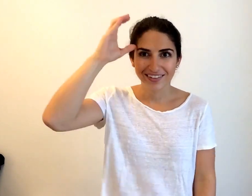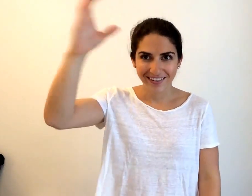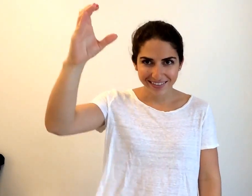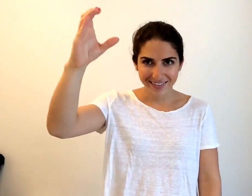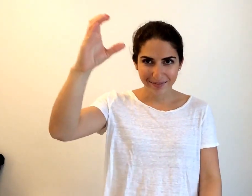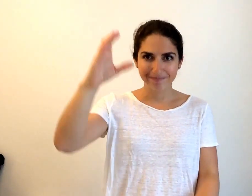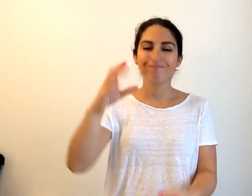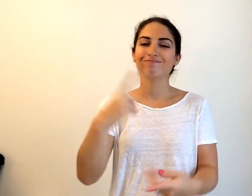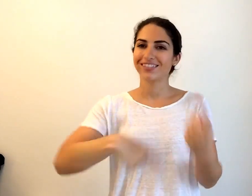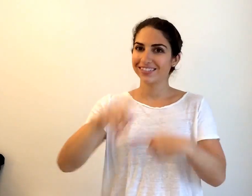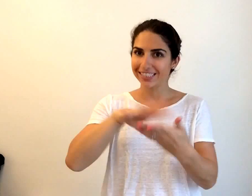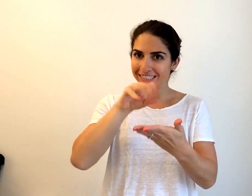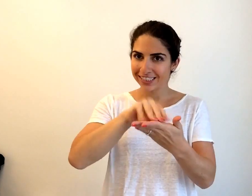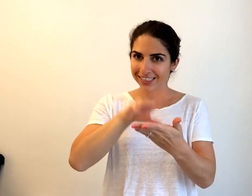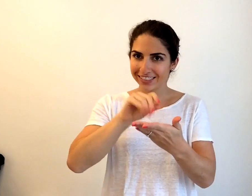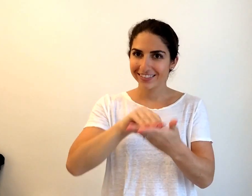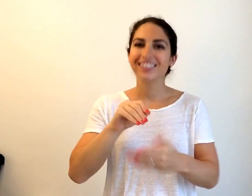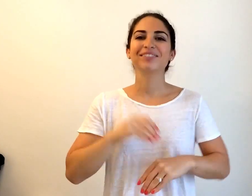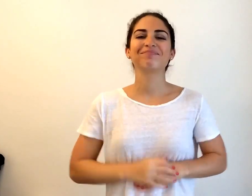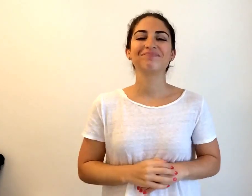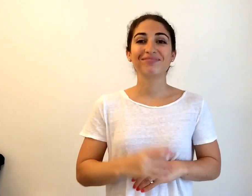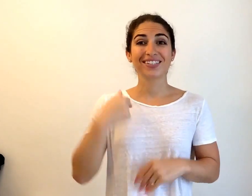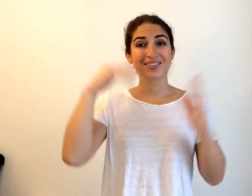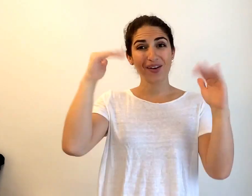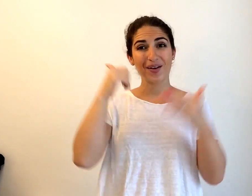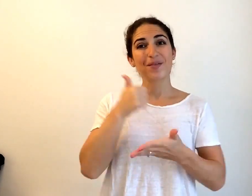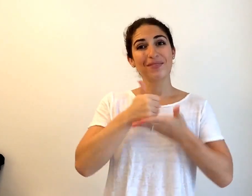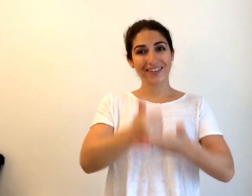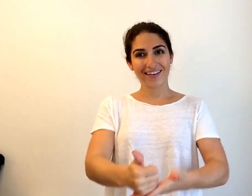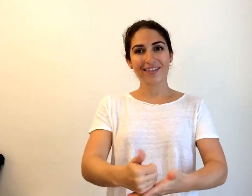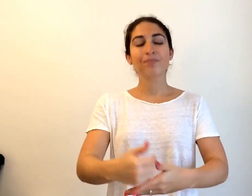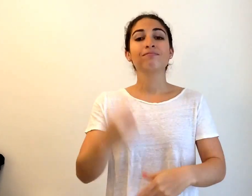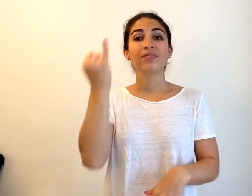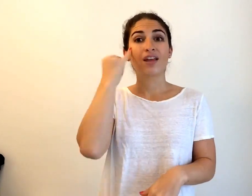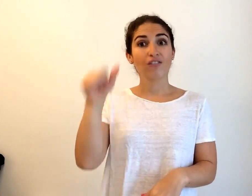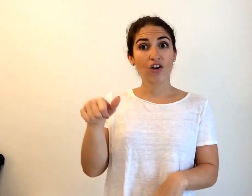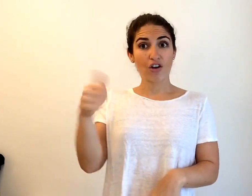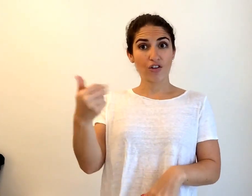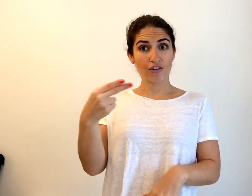and ASL, helps you focus on the *concept* as you learn signs. I hope that that helped.